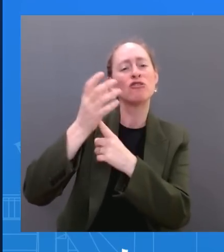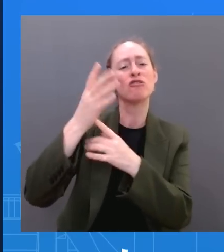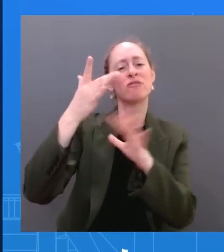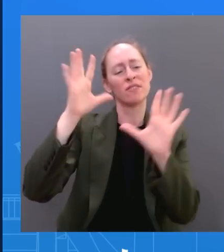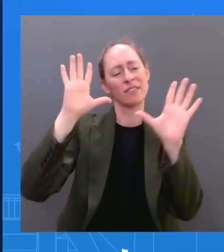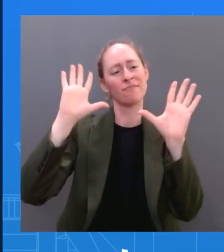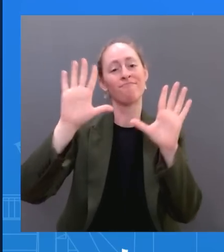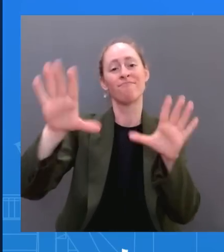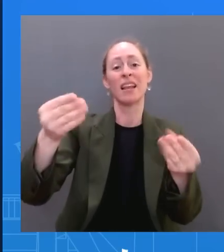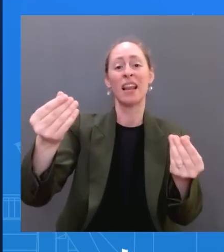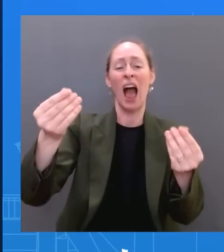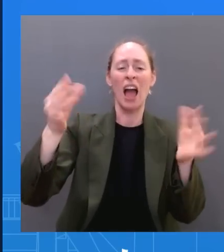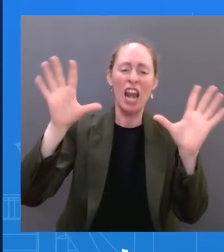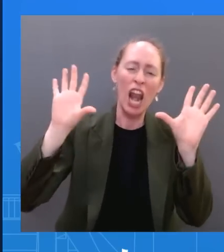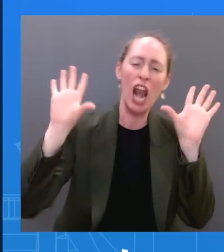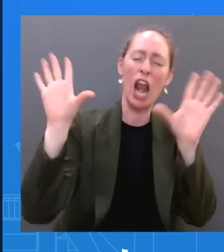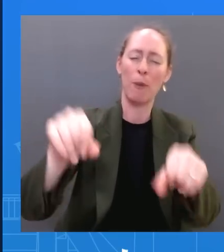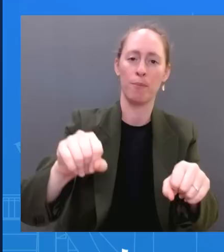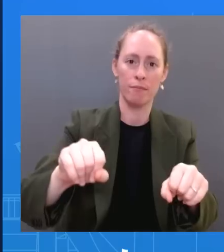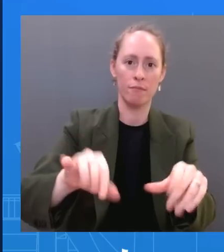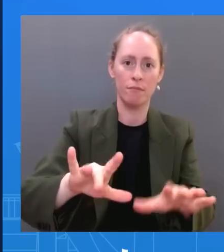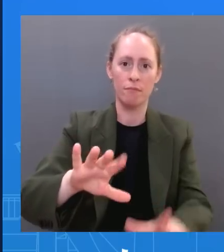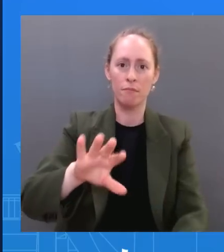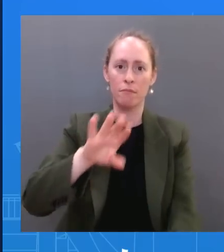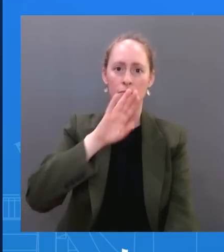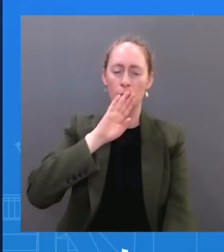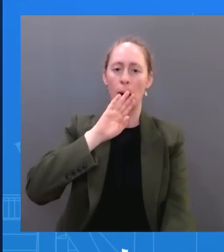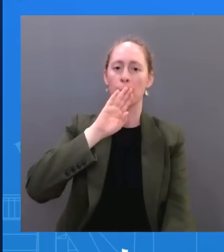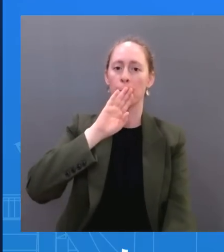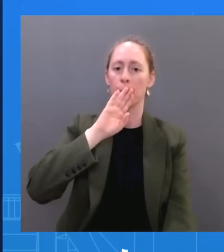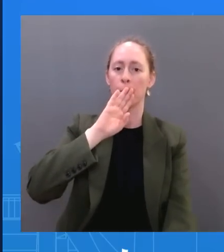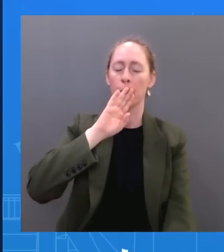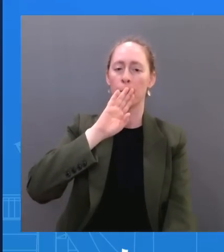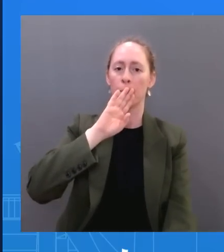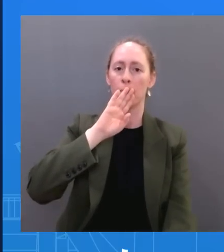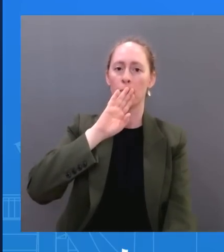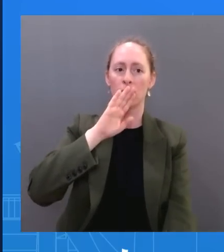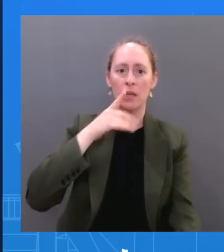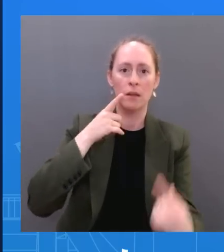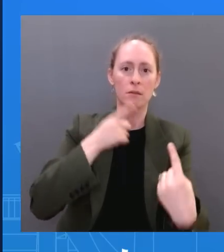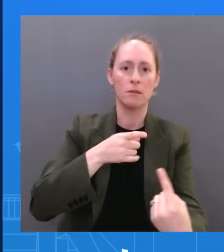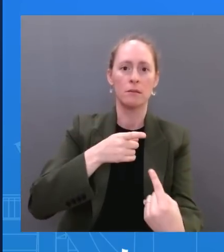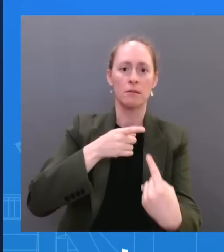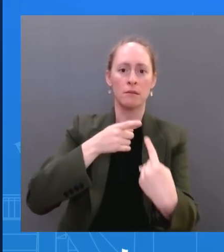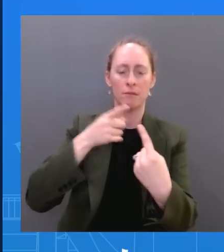The major cities of Ukraine across much of the country are in Ukrainian hands